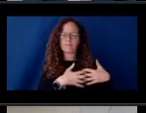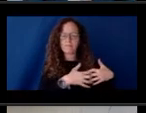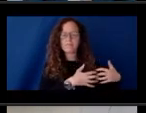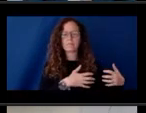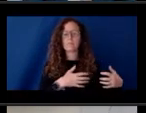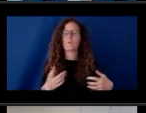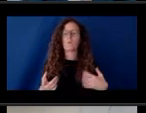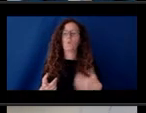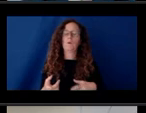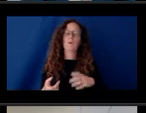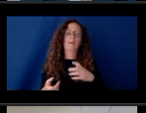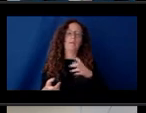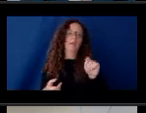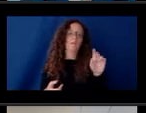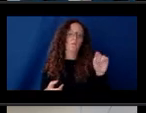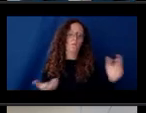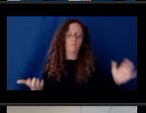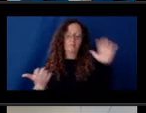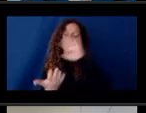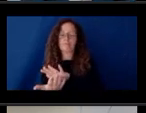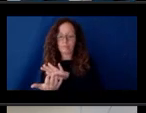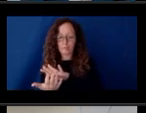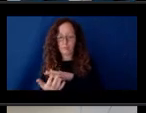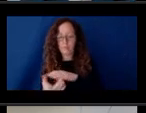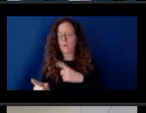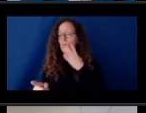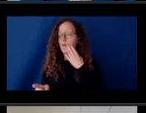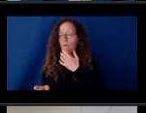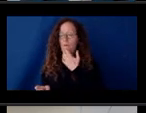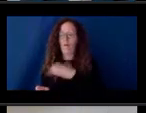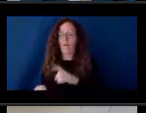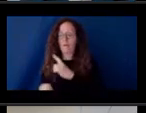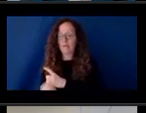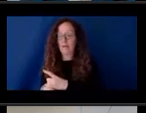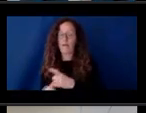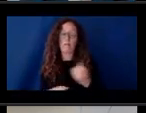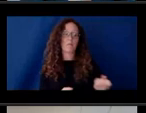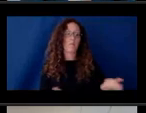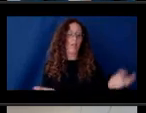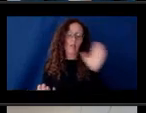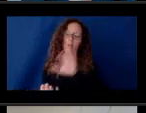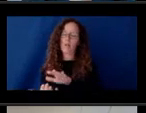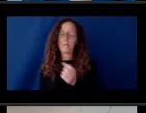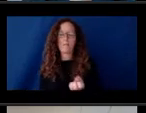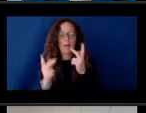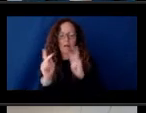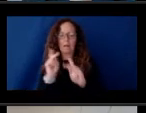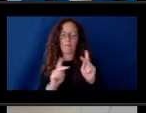a high percentage of people in our jurisdiction who have devices that really require electricity,